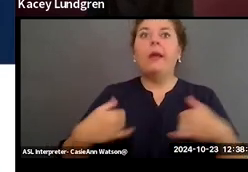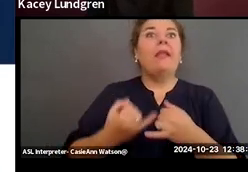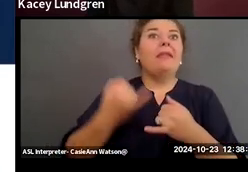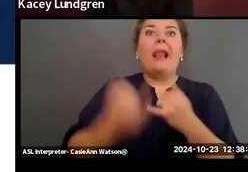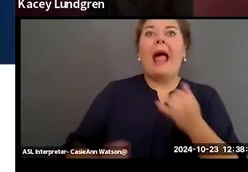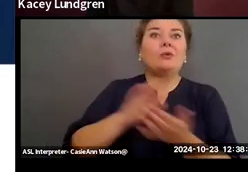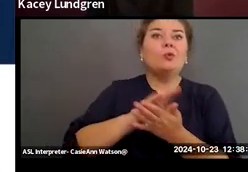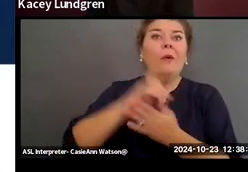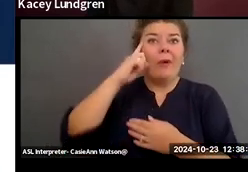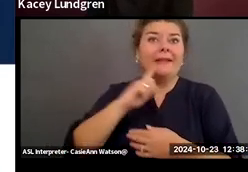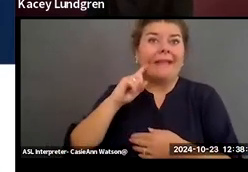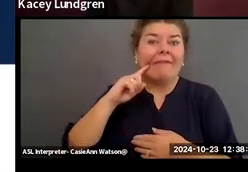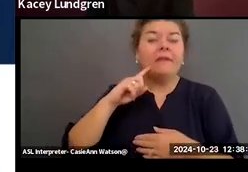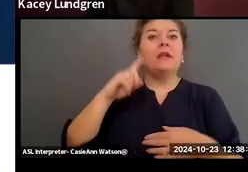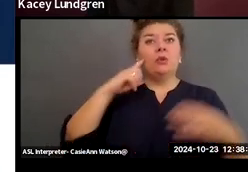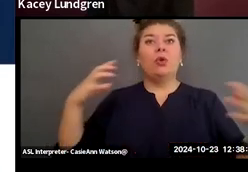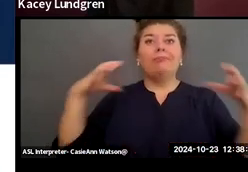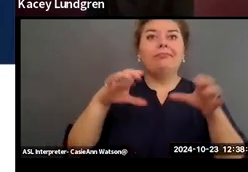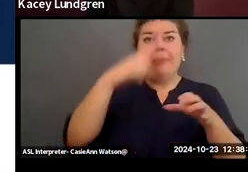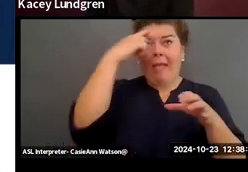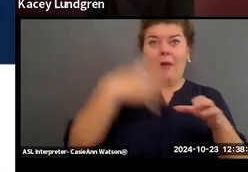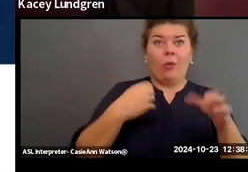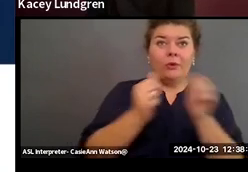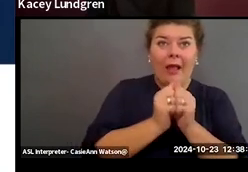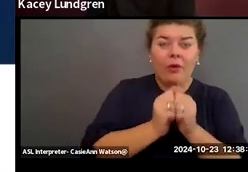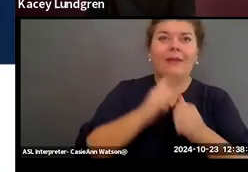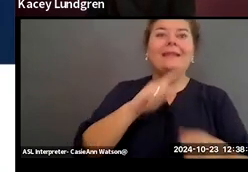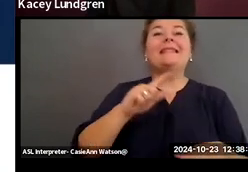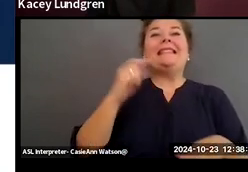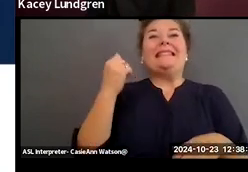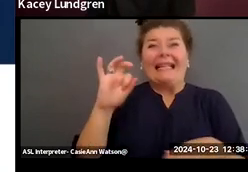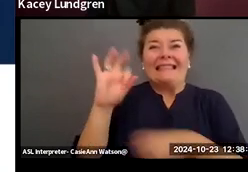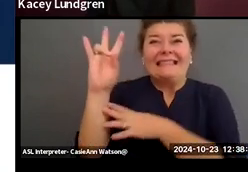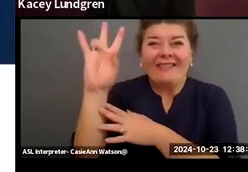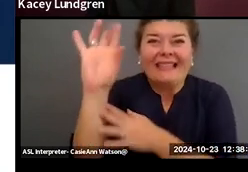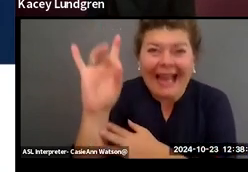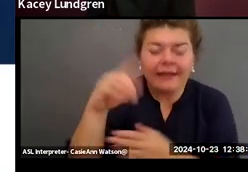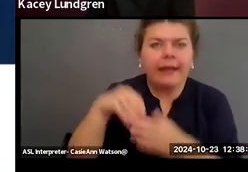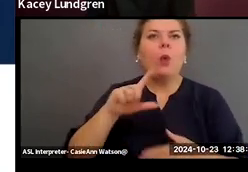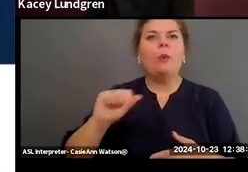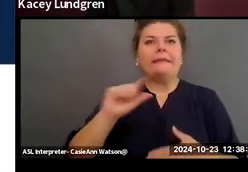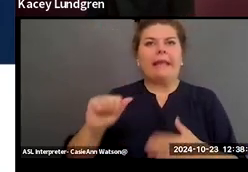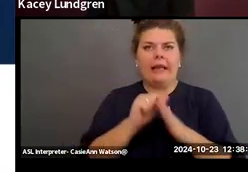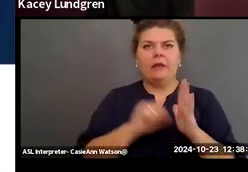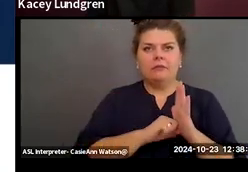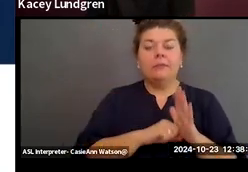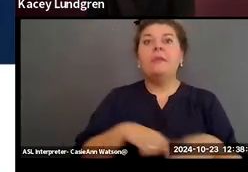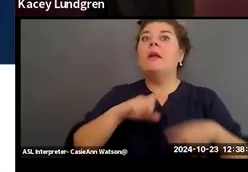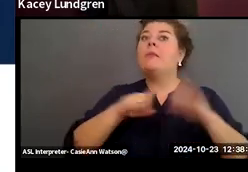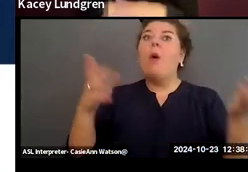was in Louisiana in 1978. But then something unexpected happened.